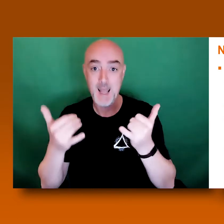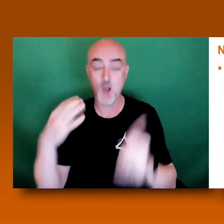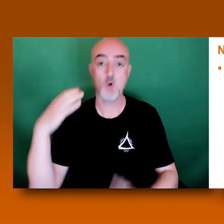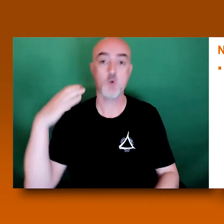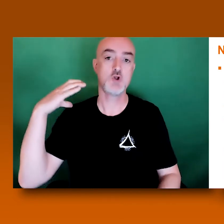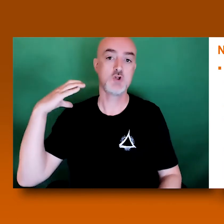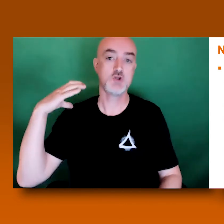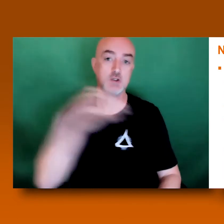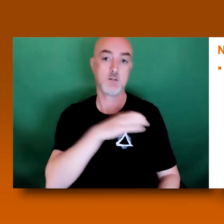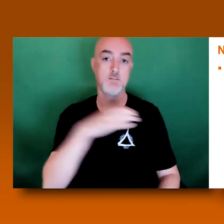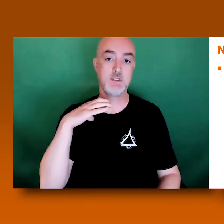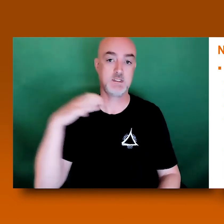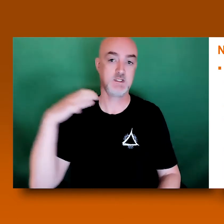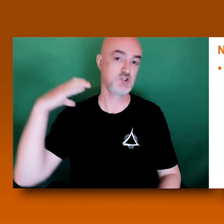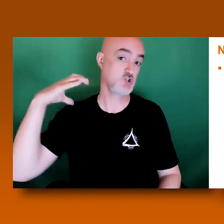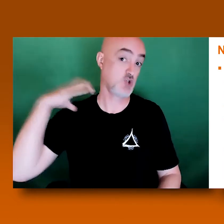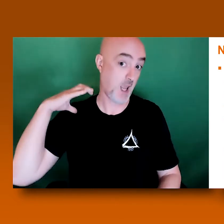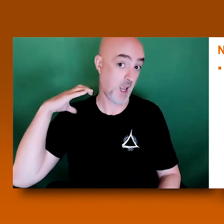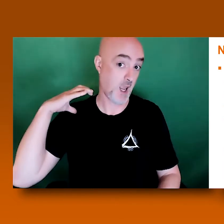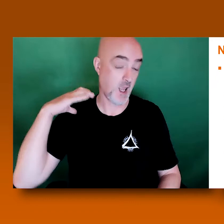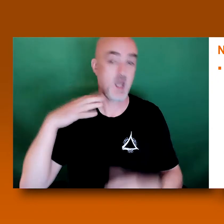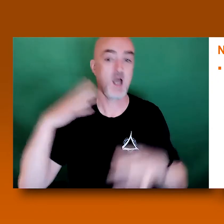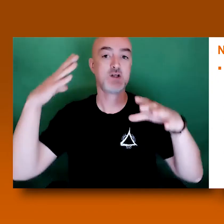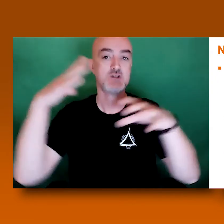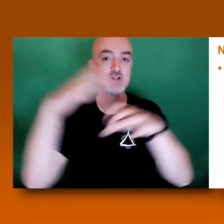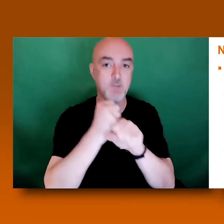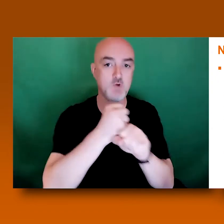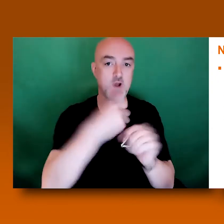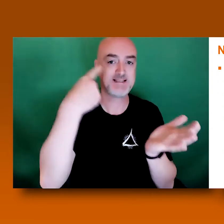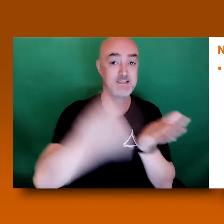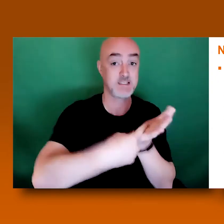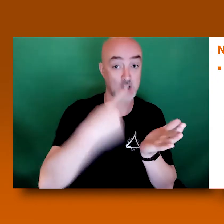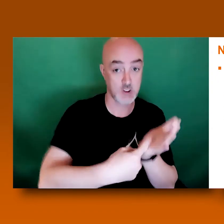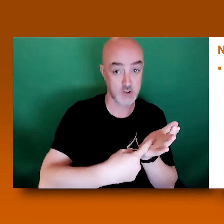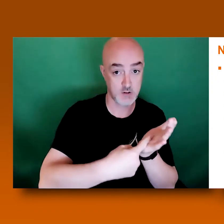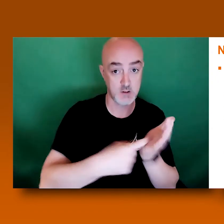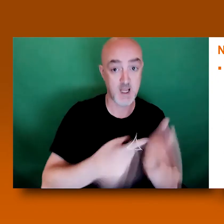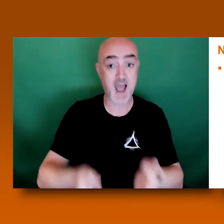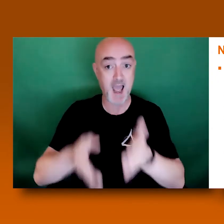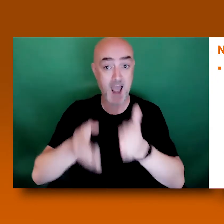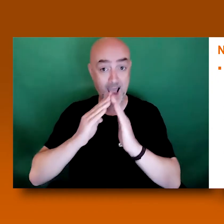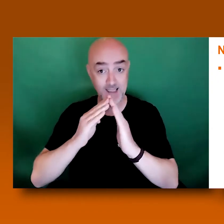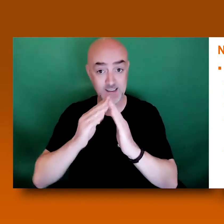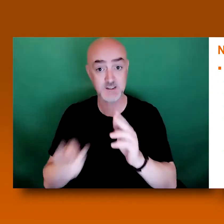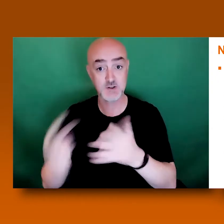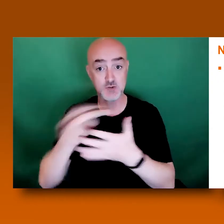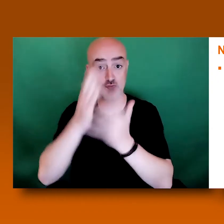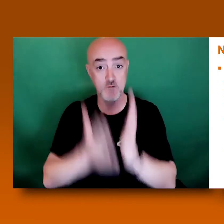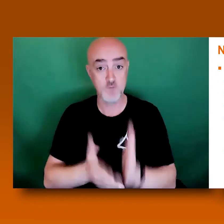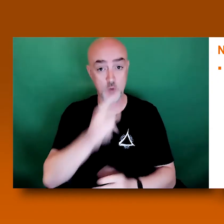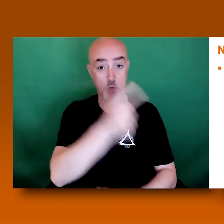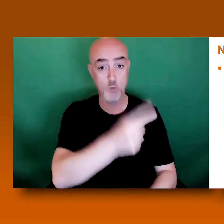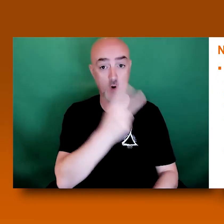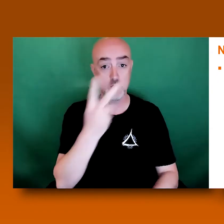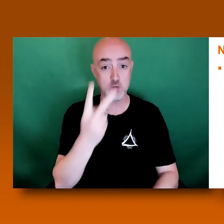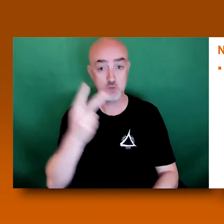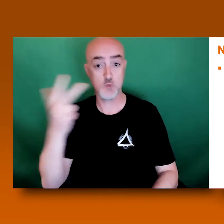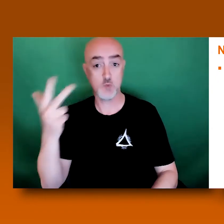So, now the committee chair will summarize the discussion and then ask the reviewers,